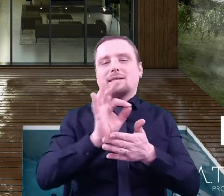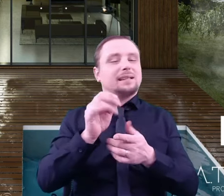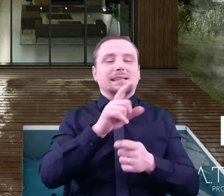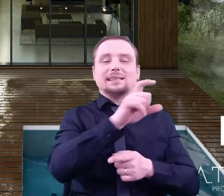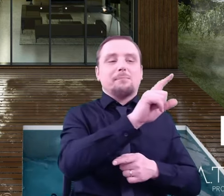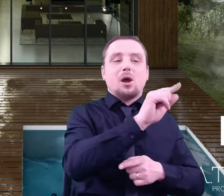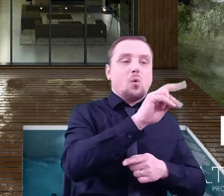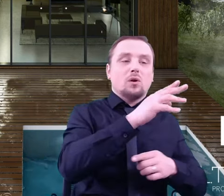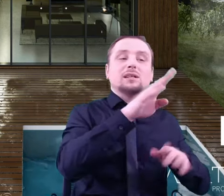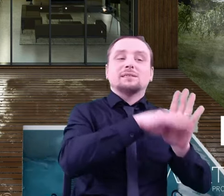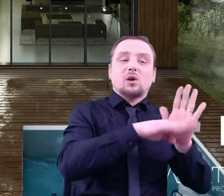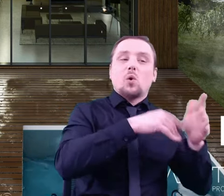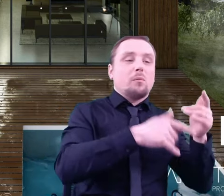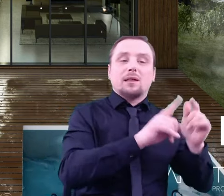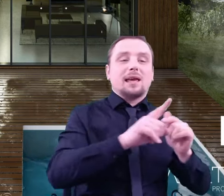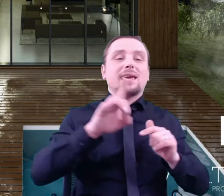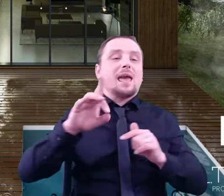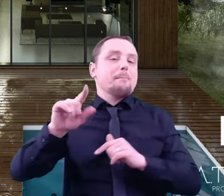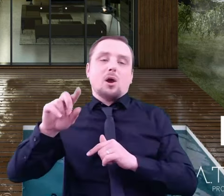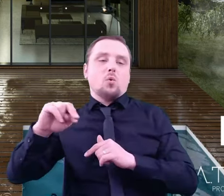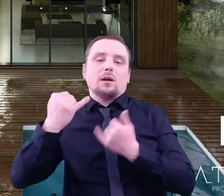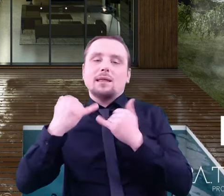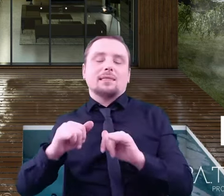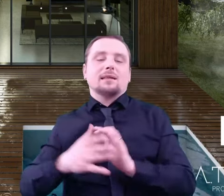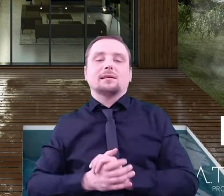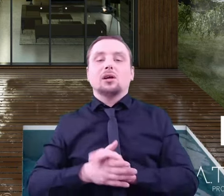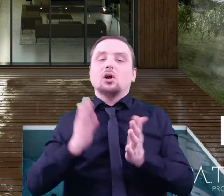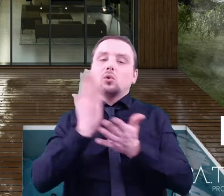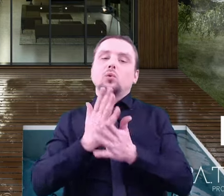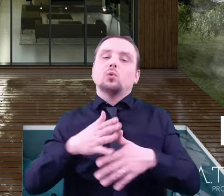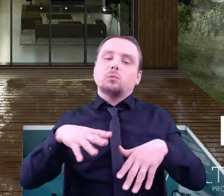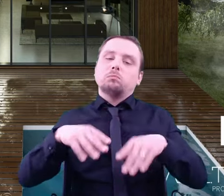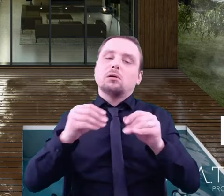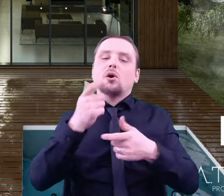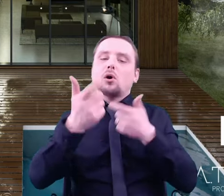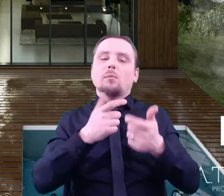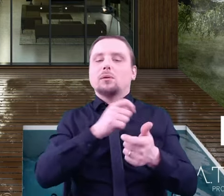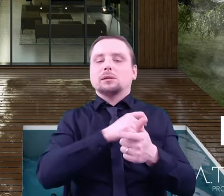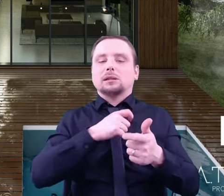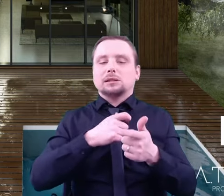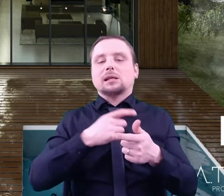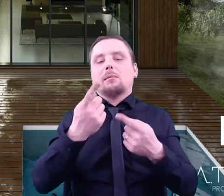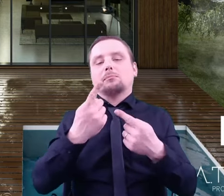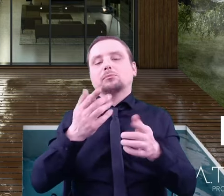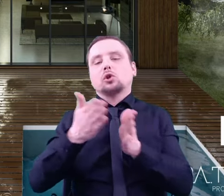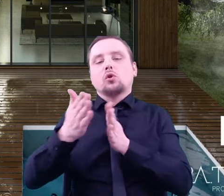This allows them to pre-render a scene, making the production of these images much faster.